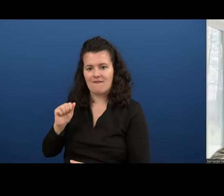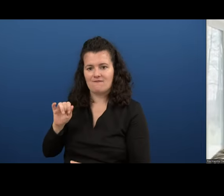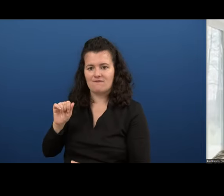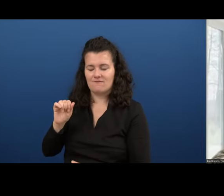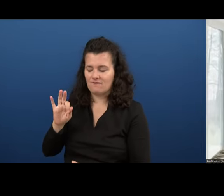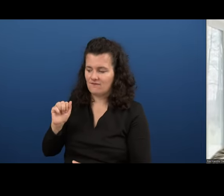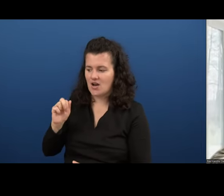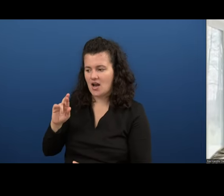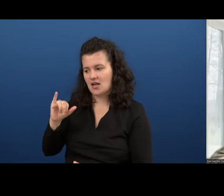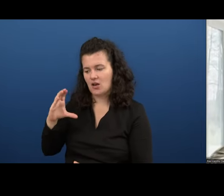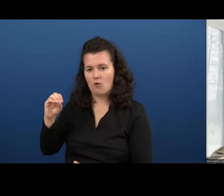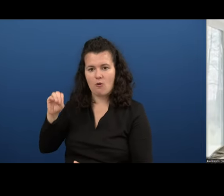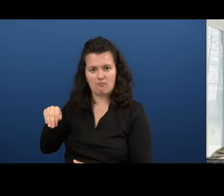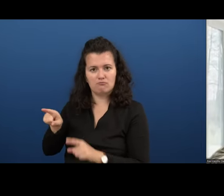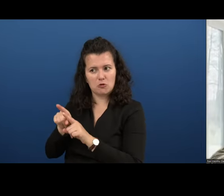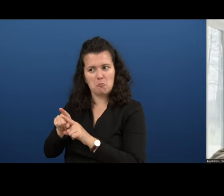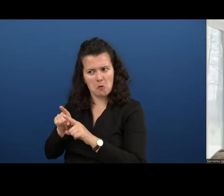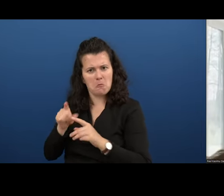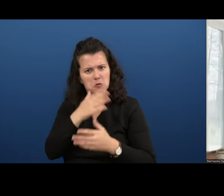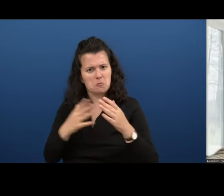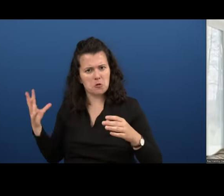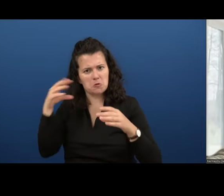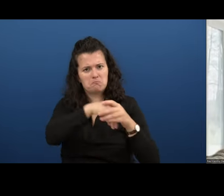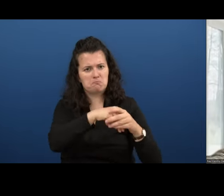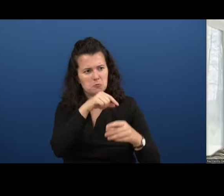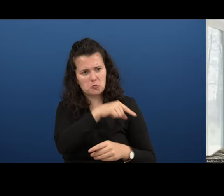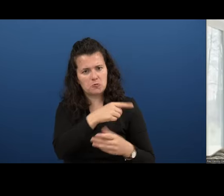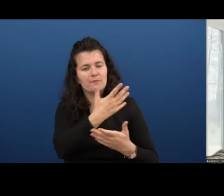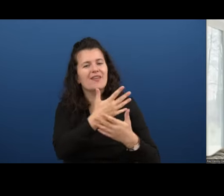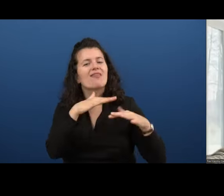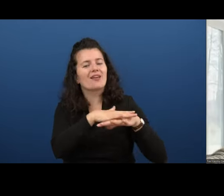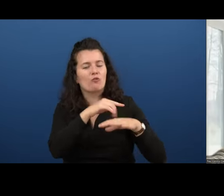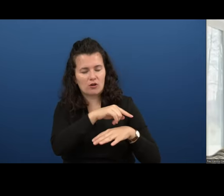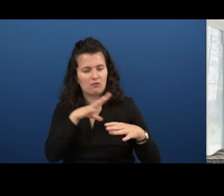12:02:03 Now, being part of that global business and disability network, Safari, Chrome is